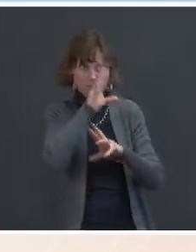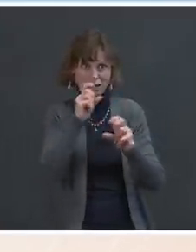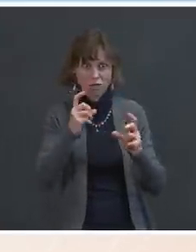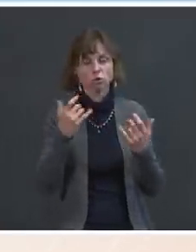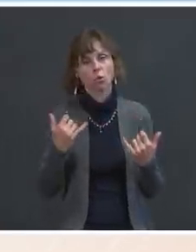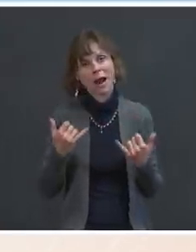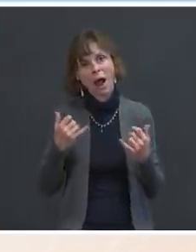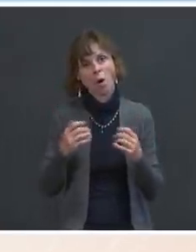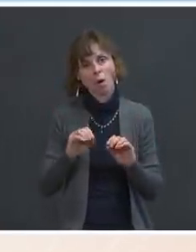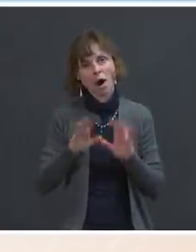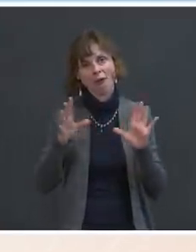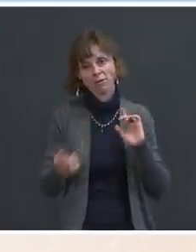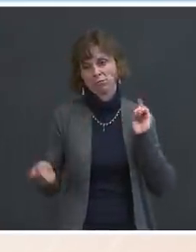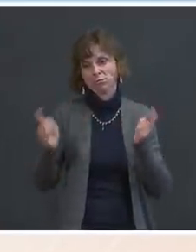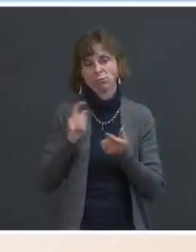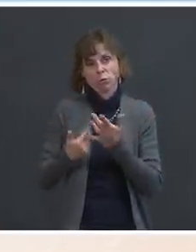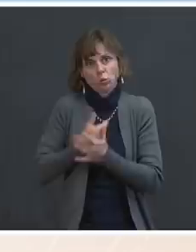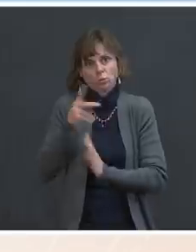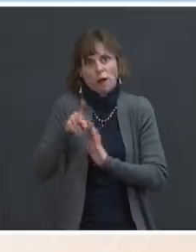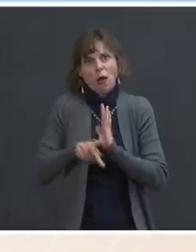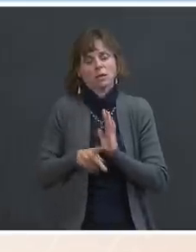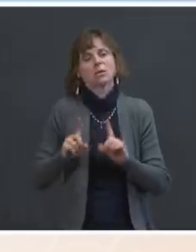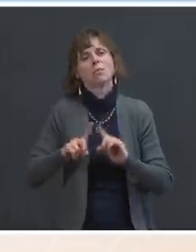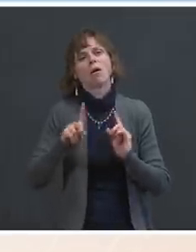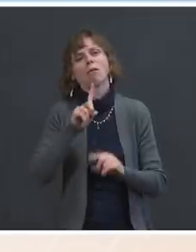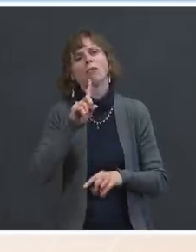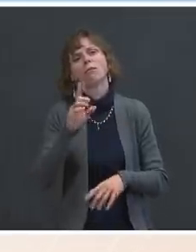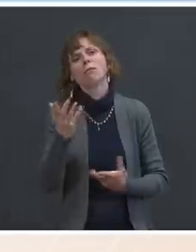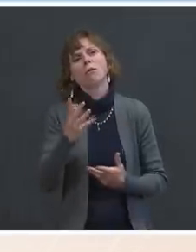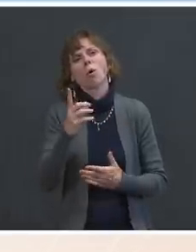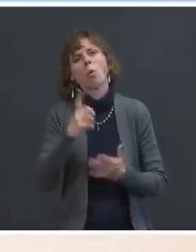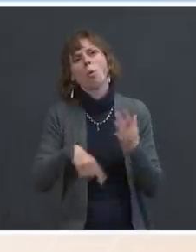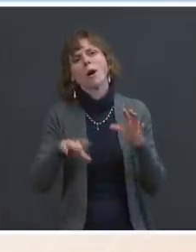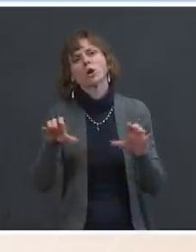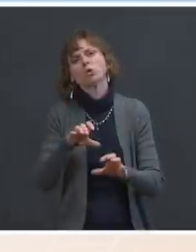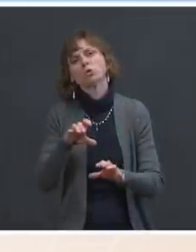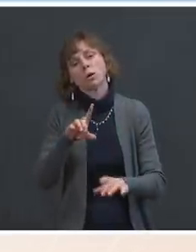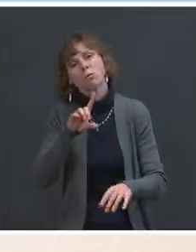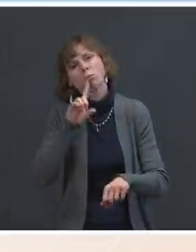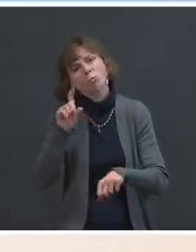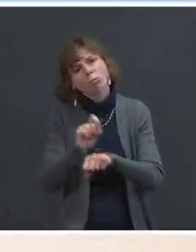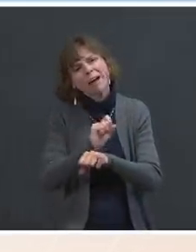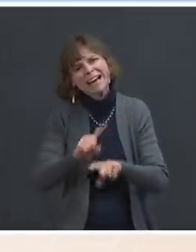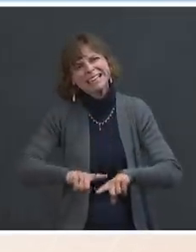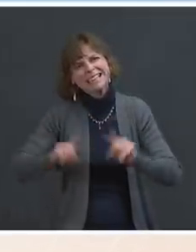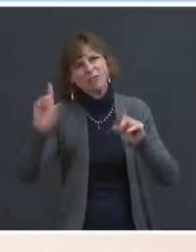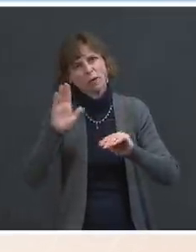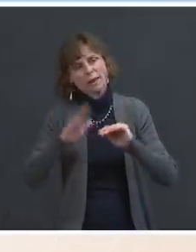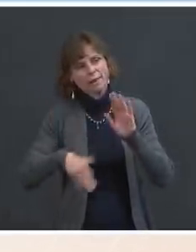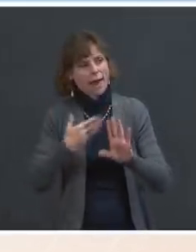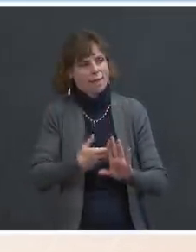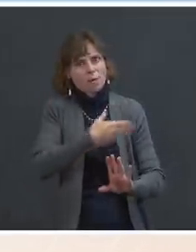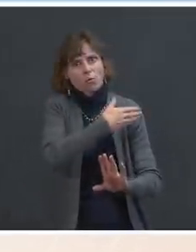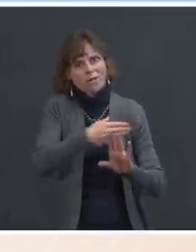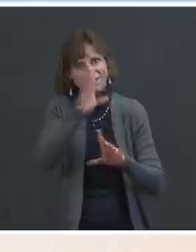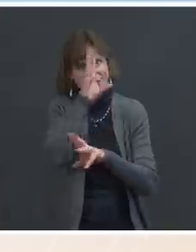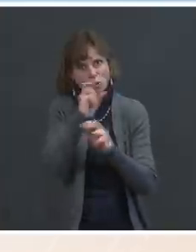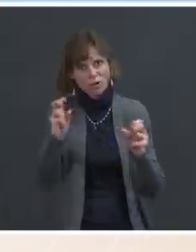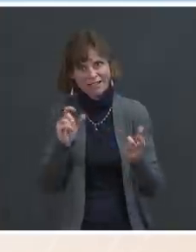but what can you actually do differently than they did to try to get that message if, you know, it wasn't fixed already